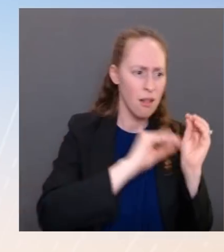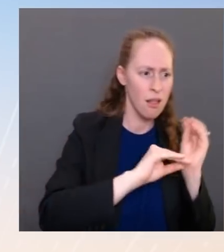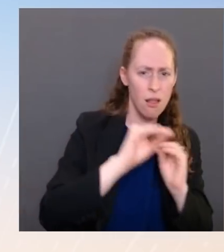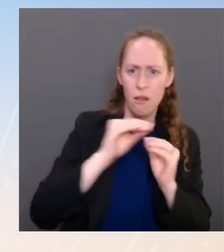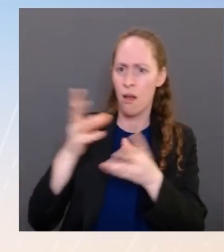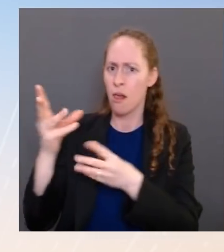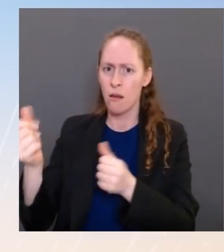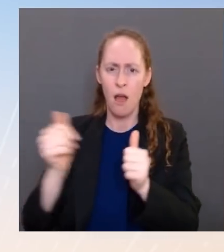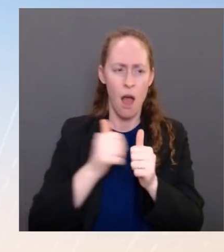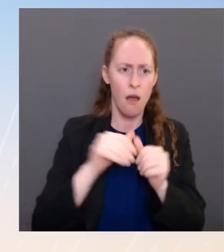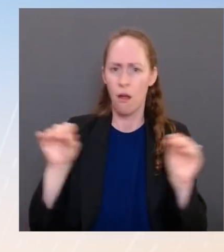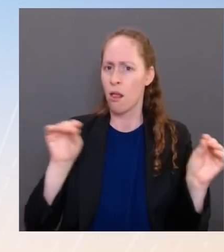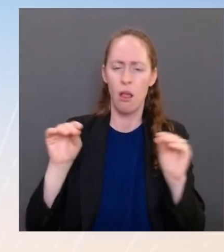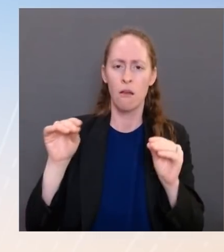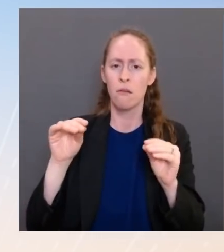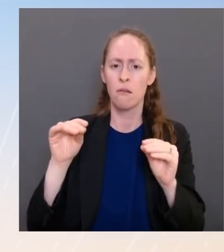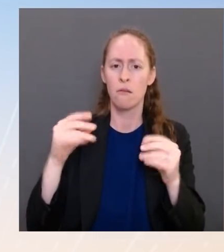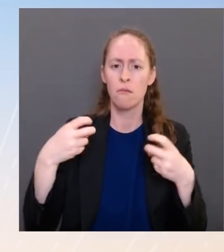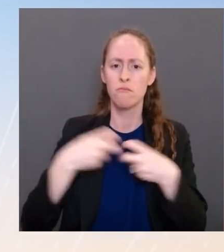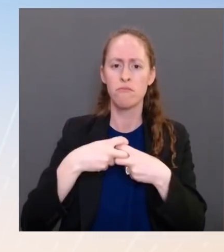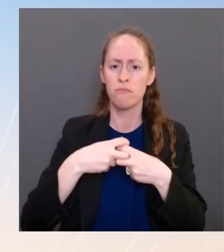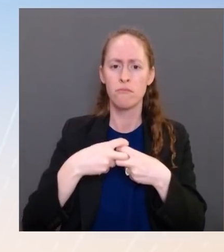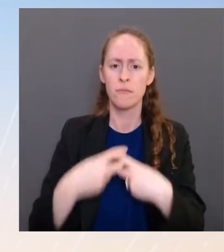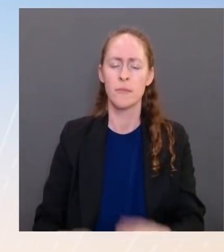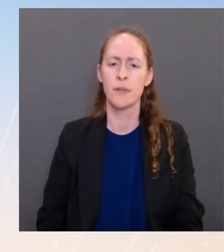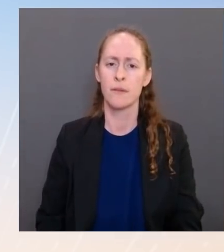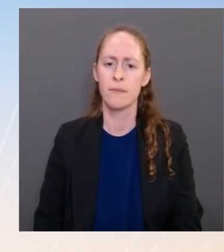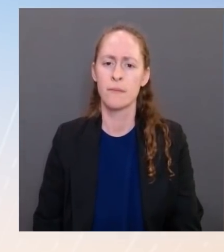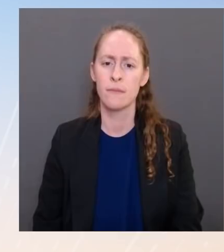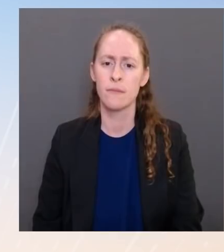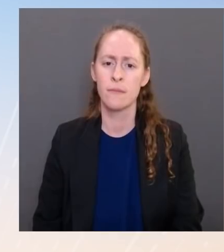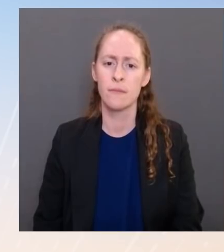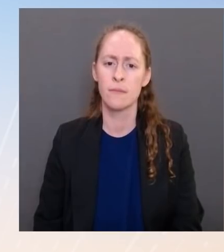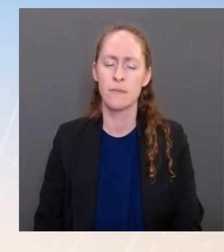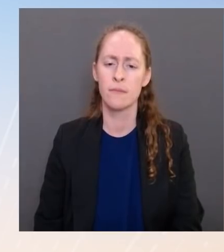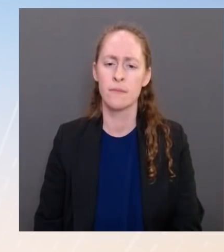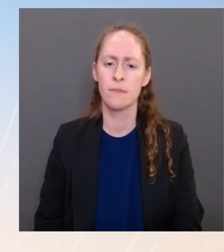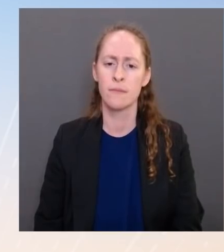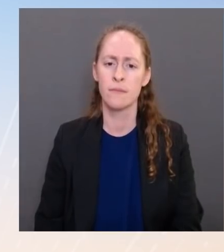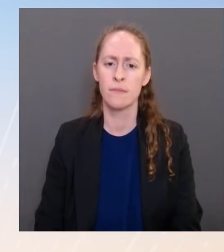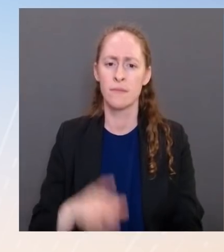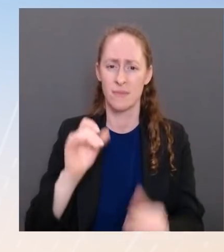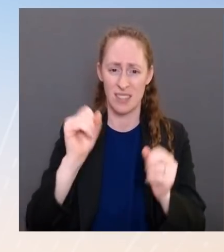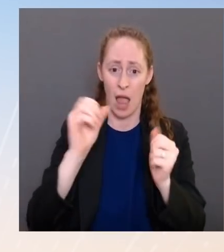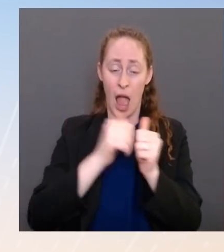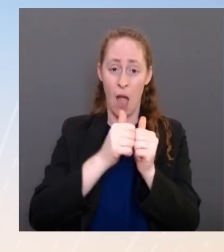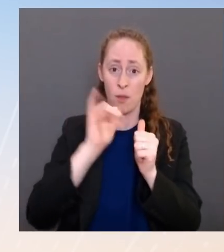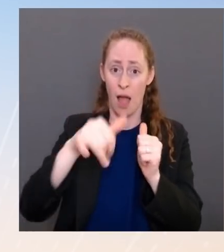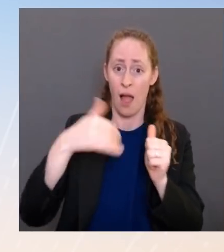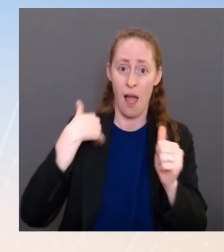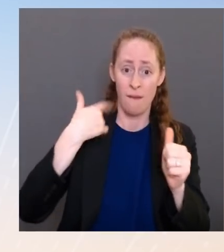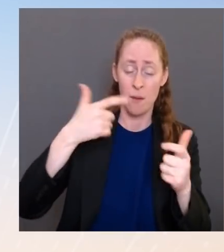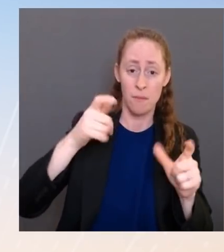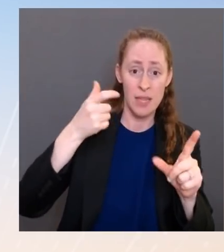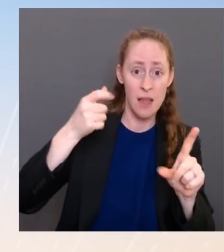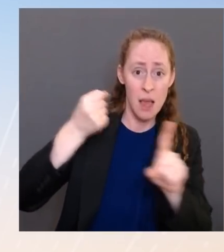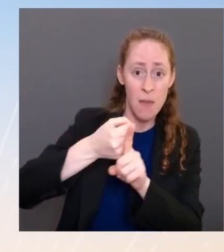on specifically what the inflationary impact would be. Go ahead. The Press: Just two things up. Can you offer any further details on what the Women's Health Policy Council